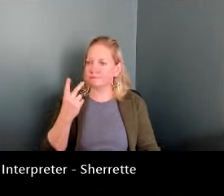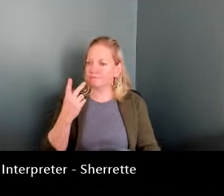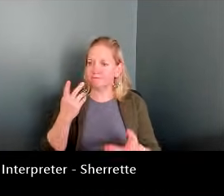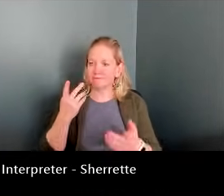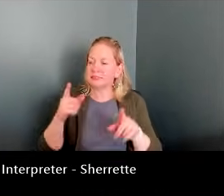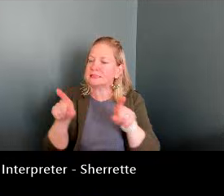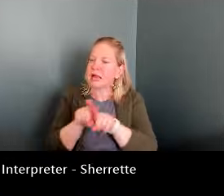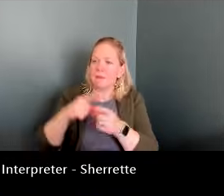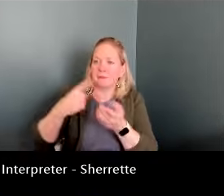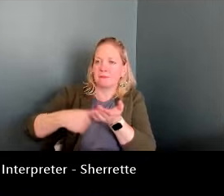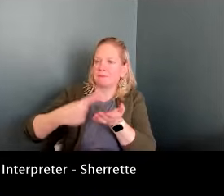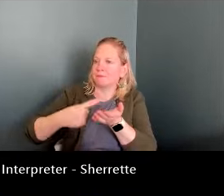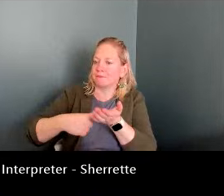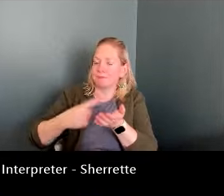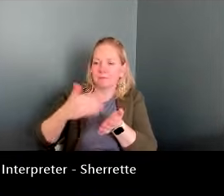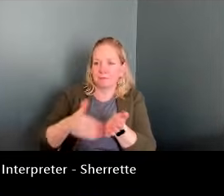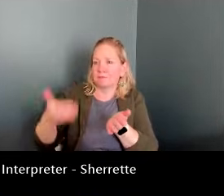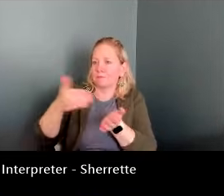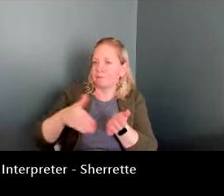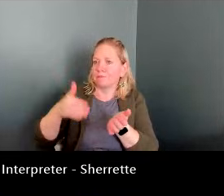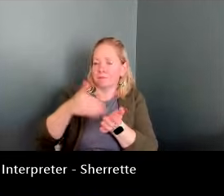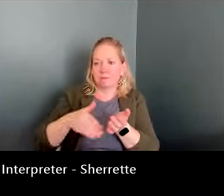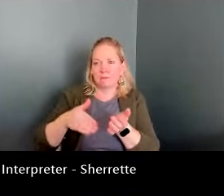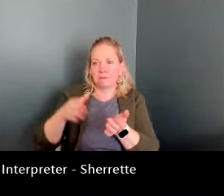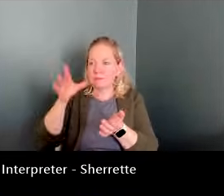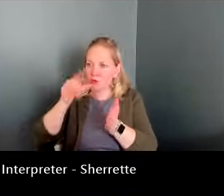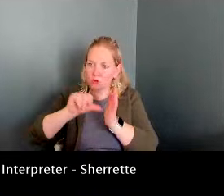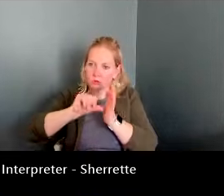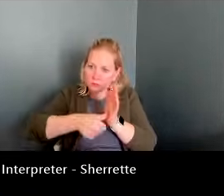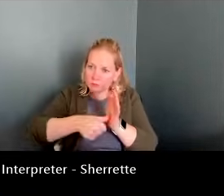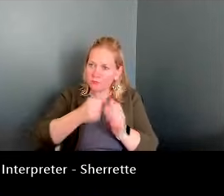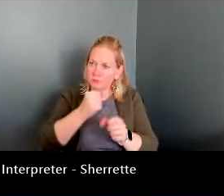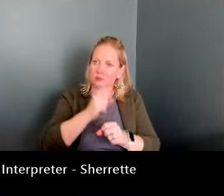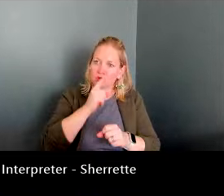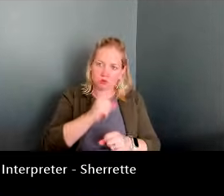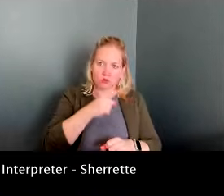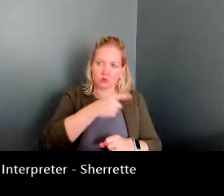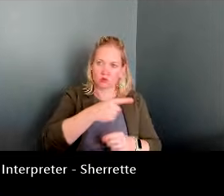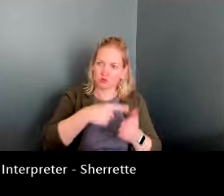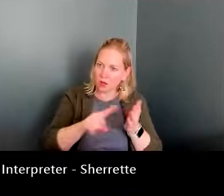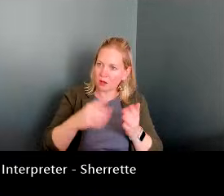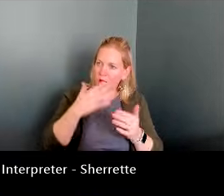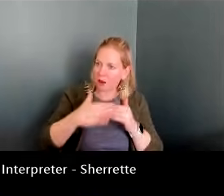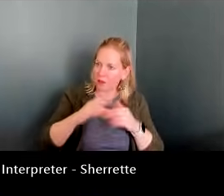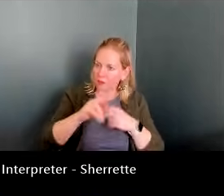discussing, you know, that you know your blood type that you carry the sickle cell trait. I have